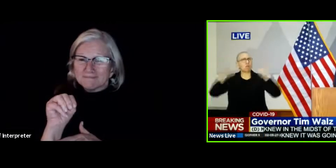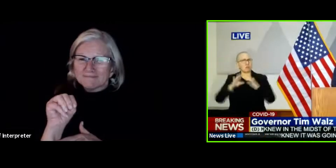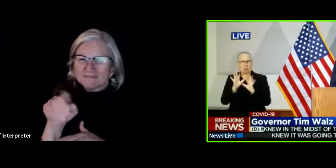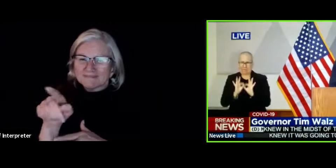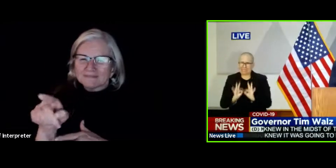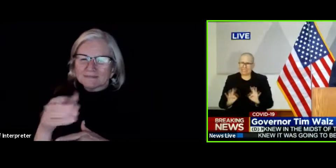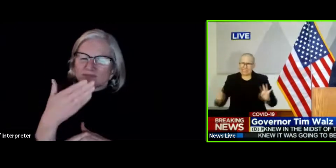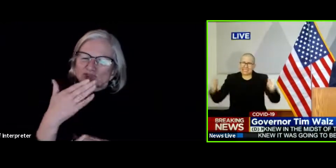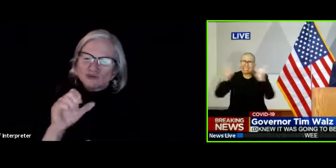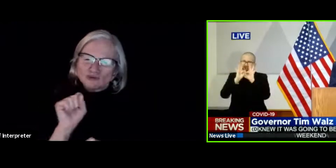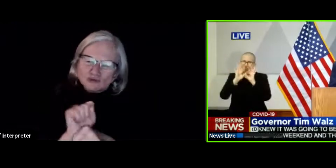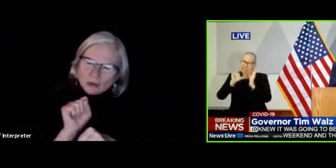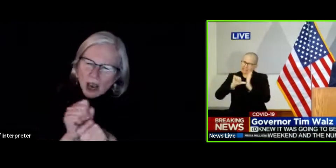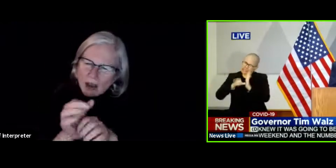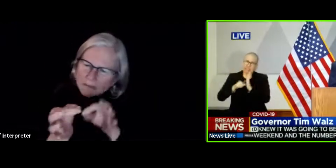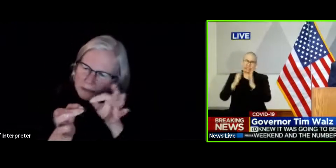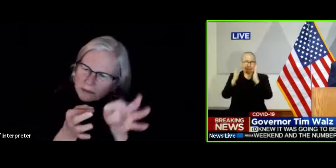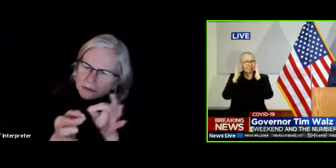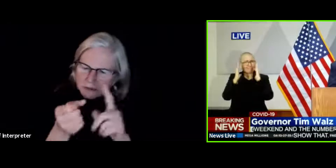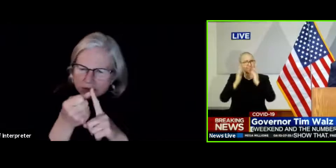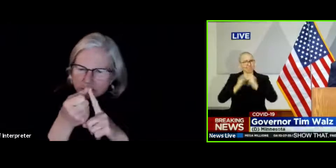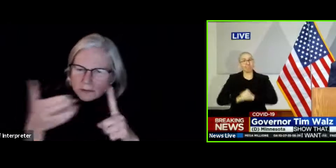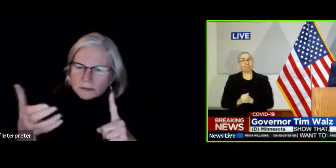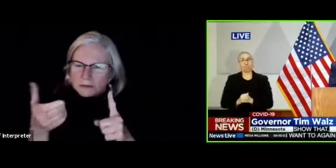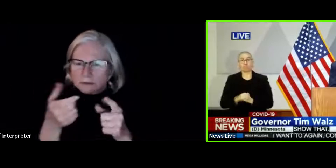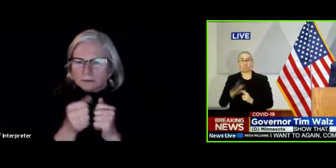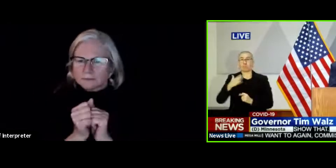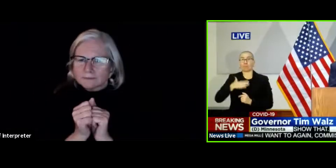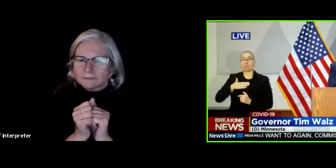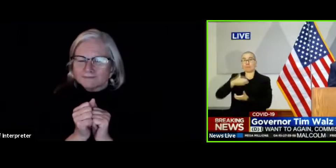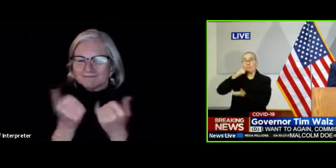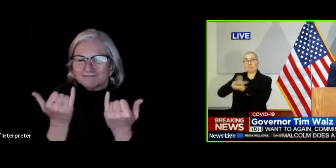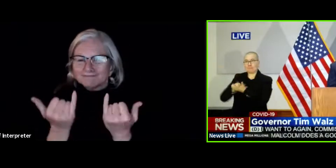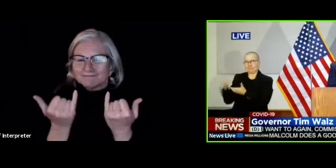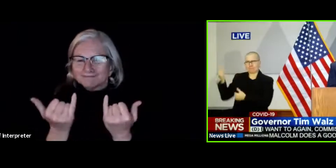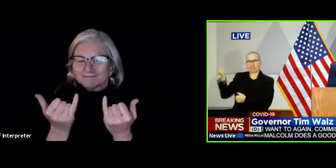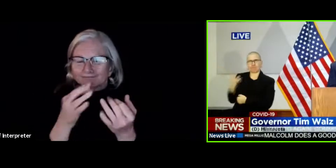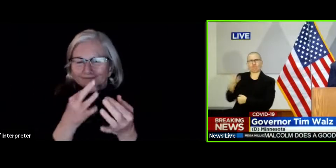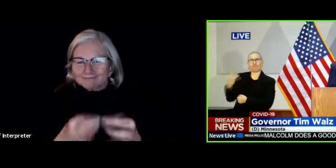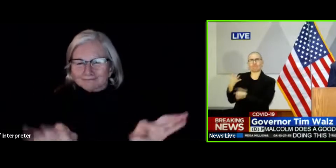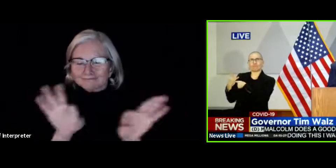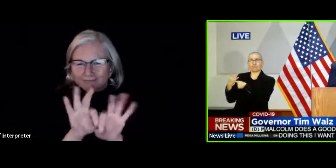THE FIRST LADIES OFTENTIMES TELLS ME, AND SHE WAS THE ASSESSMENT COORDINATOR FOR DISTRICT 77 IN MANKATO FOR